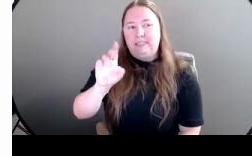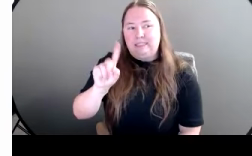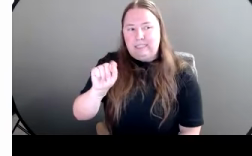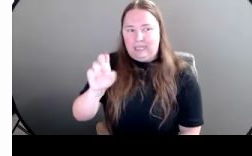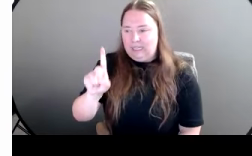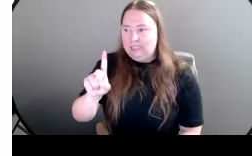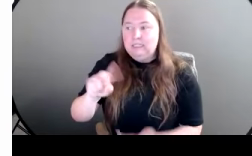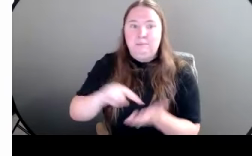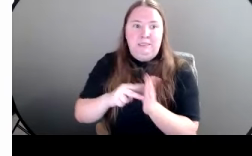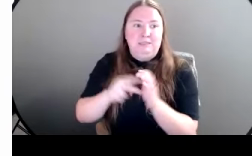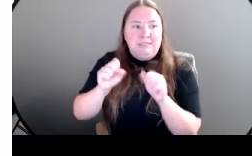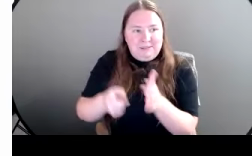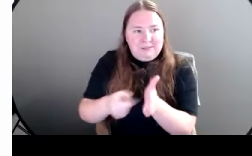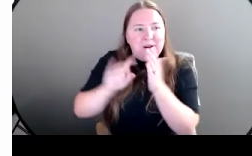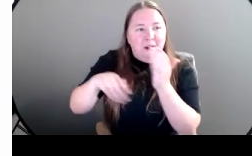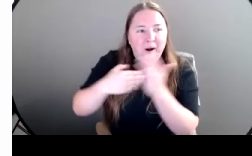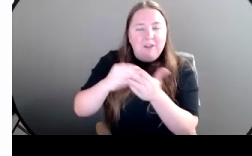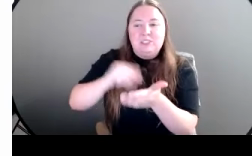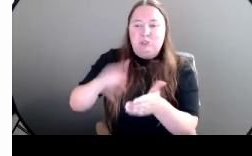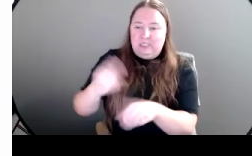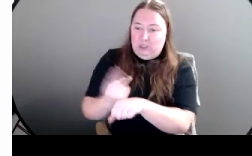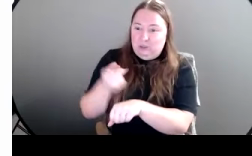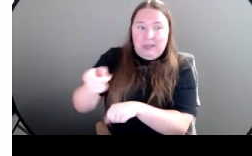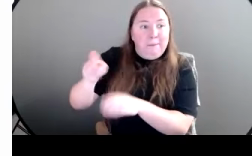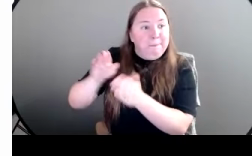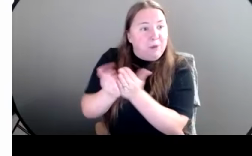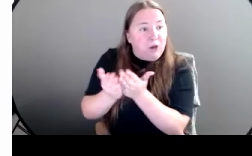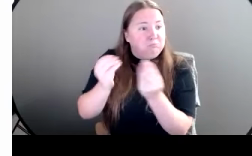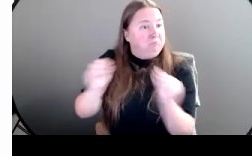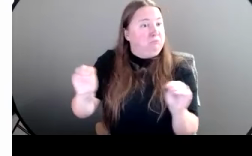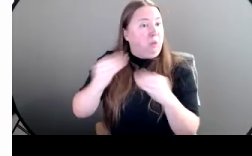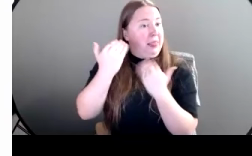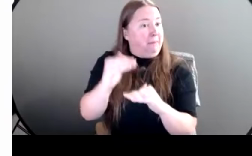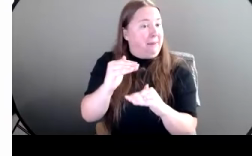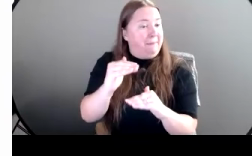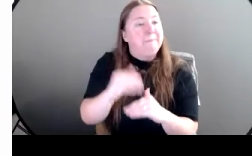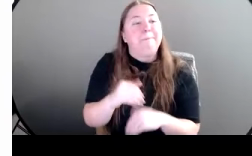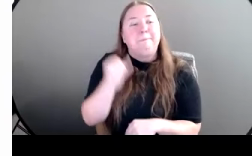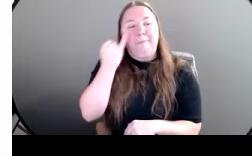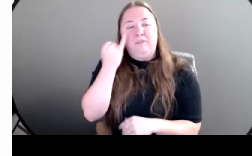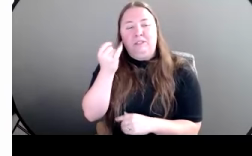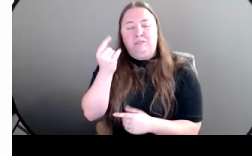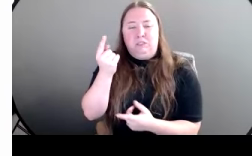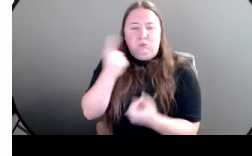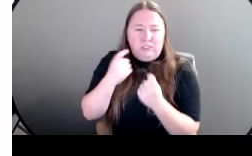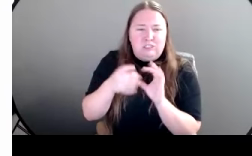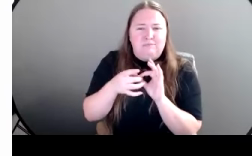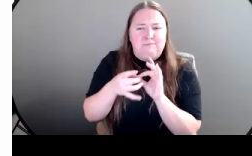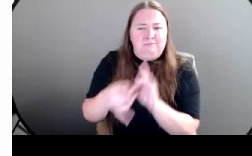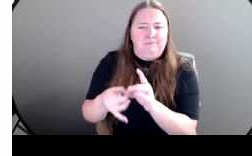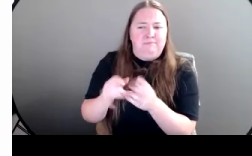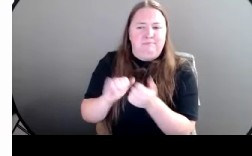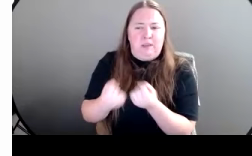all your students to use that book and there's no limit. But again, if you have questions about, how many students can access a book that you find in there,